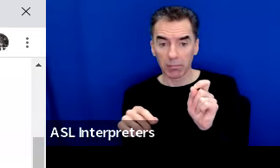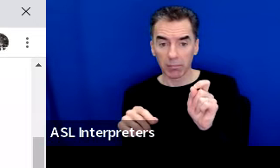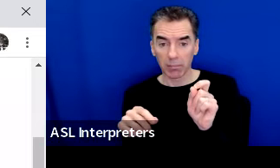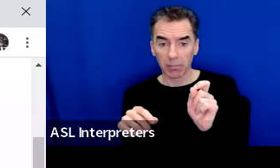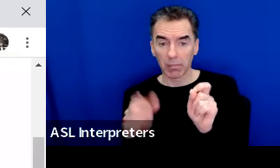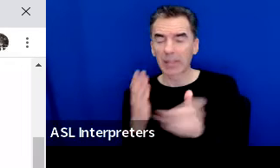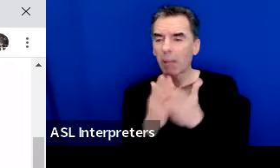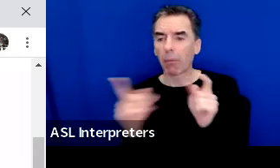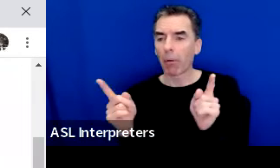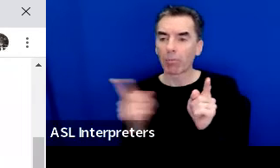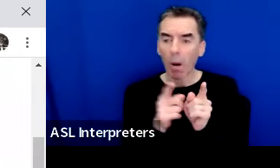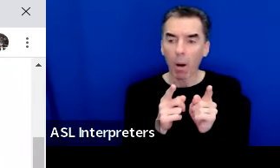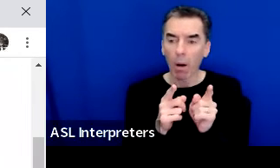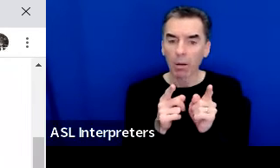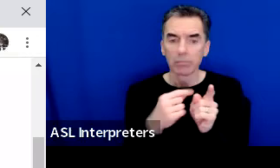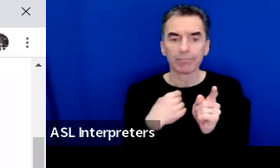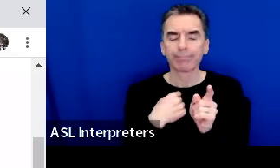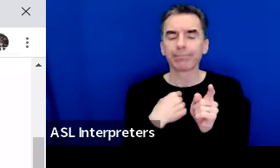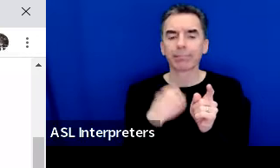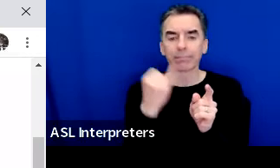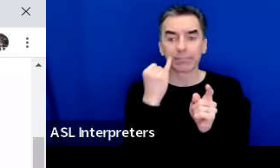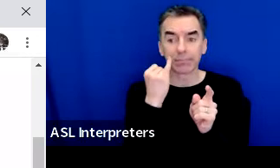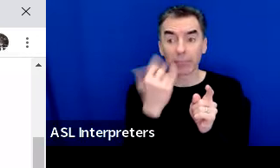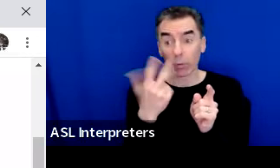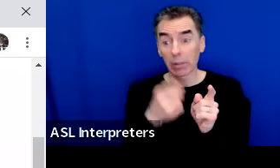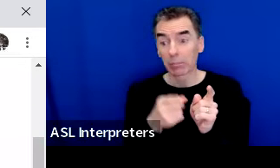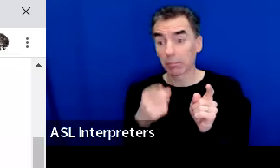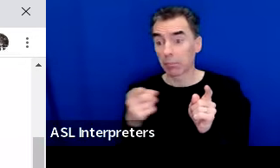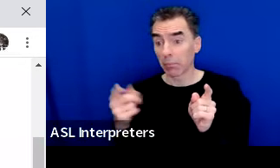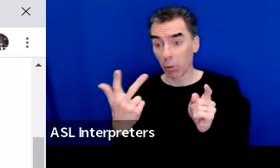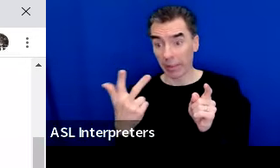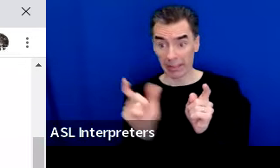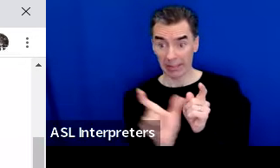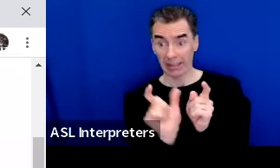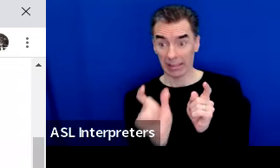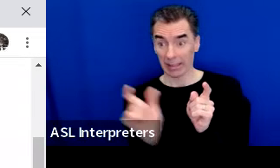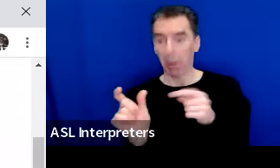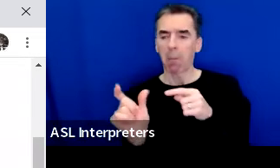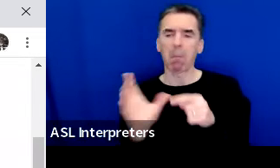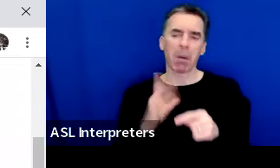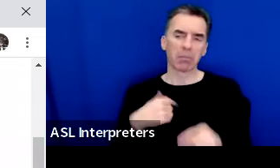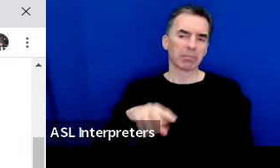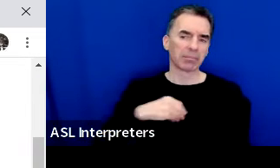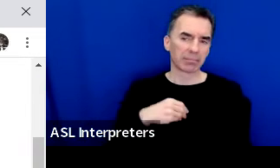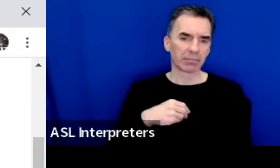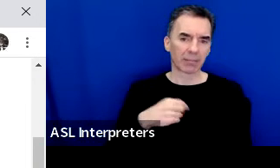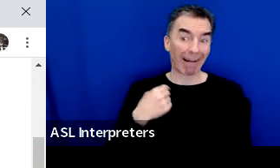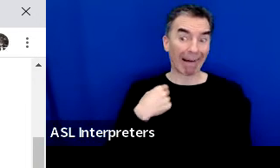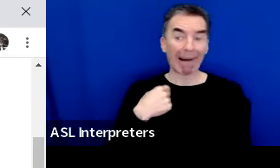What I do is I make it so if they if they get three decimal, that's good enough. Even though I tripped them, I think they did four and three good enough.